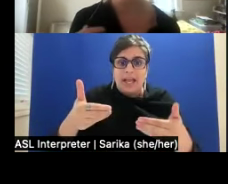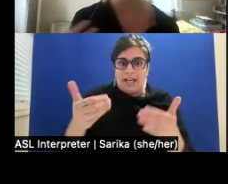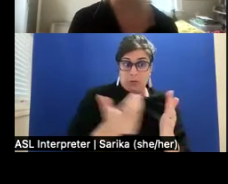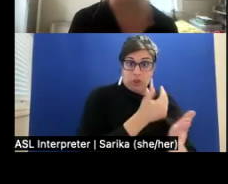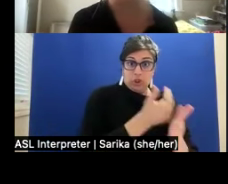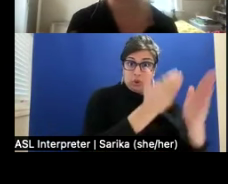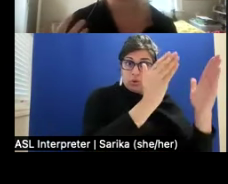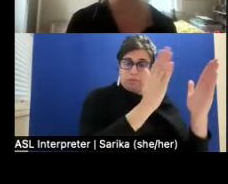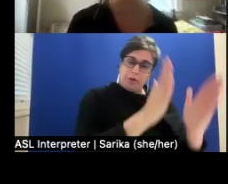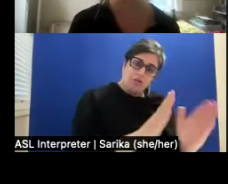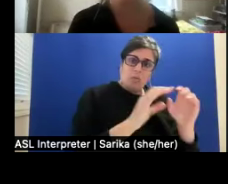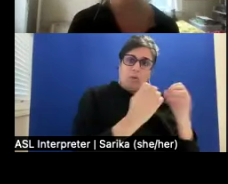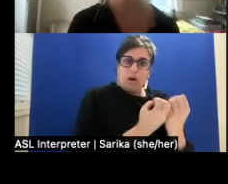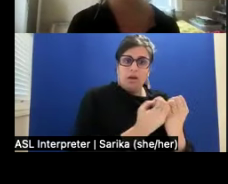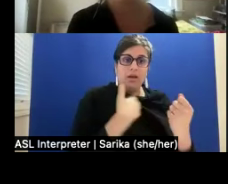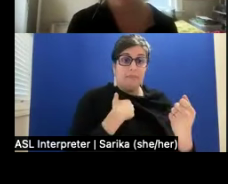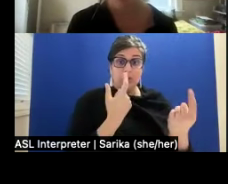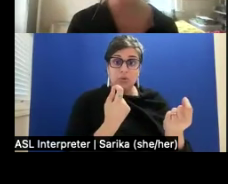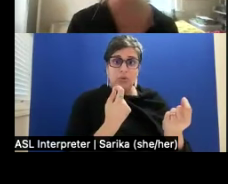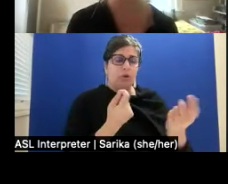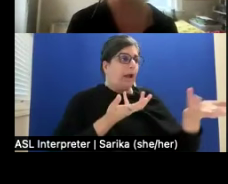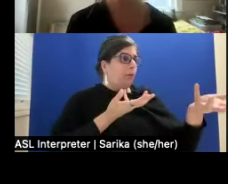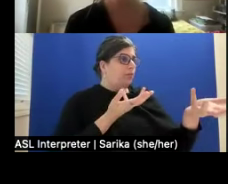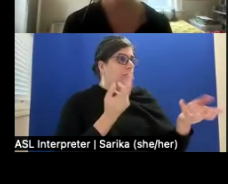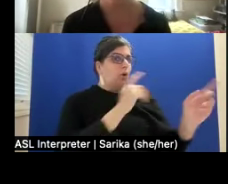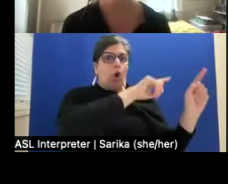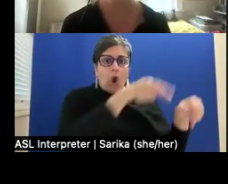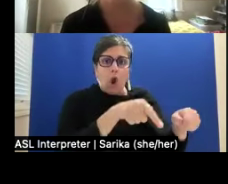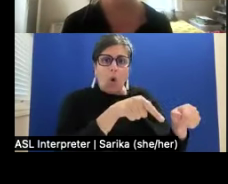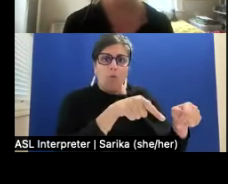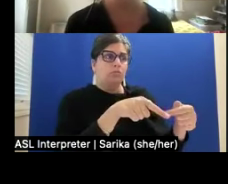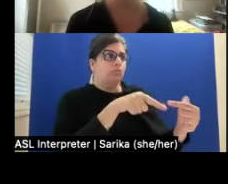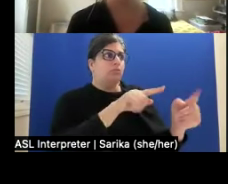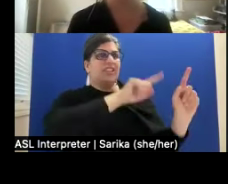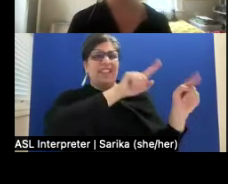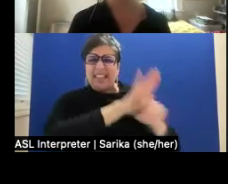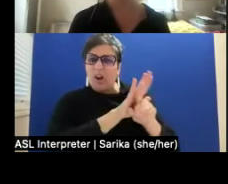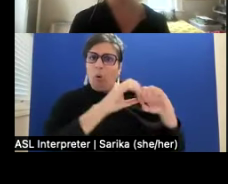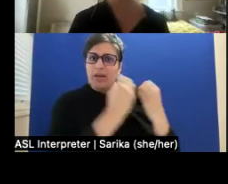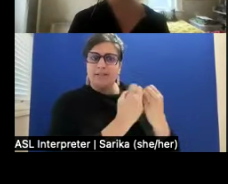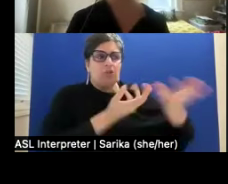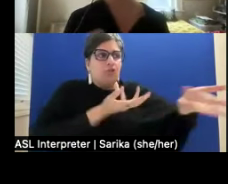I would go and I would spend time with them and their organization, so that it wasn't